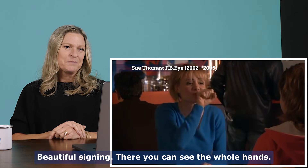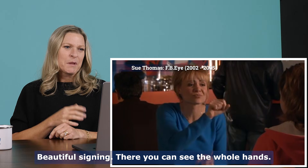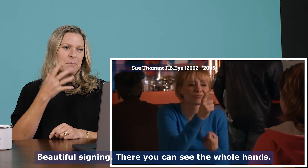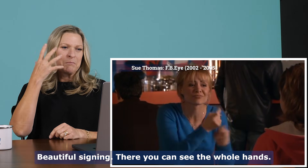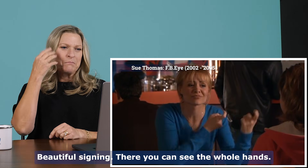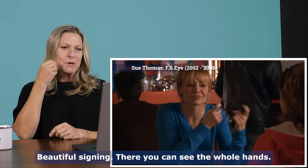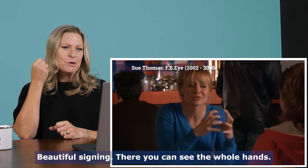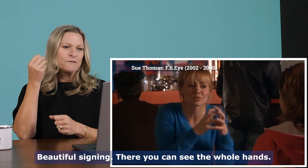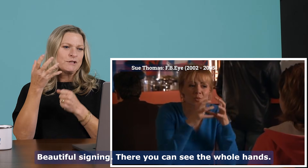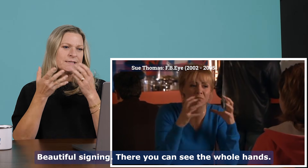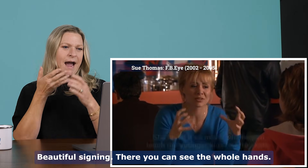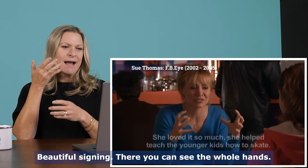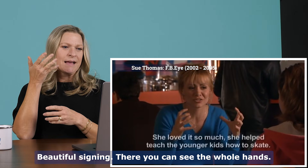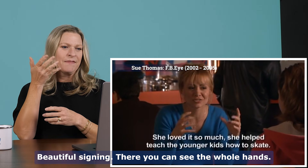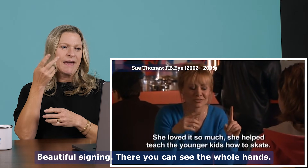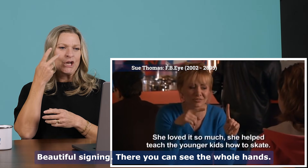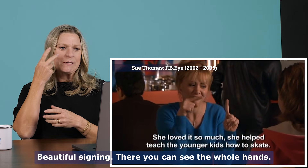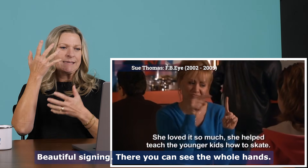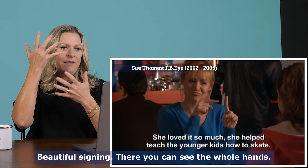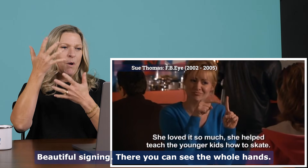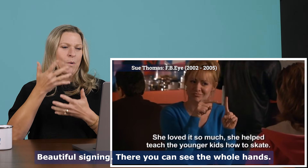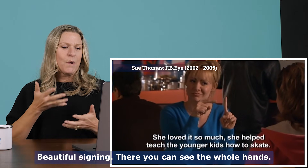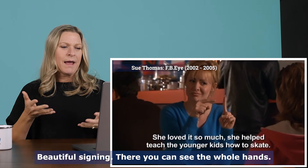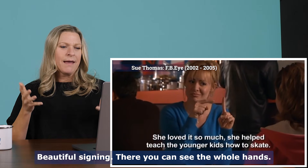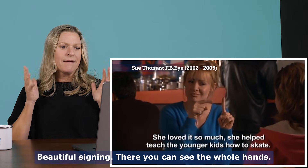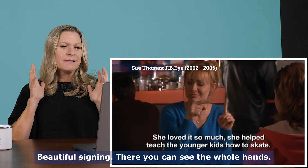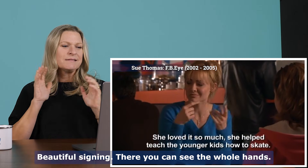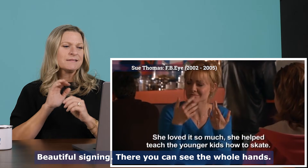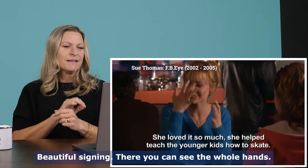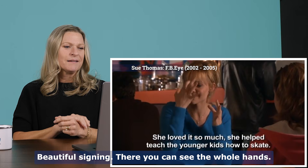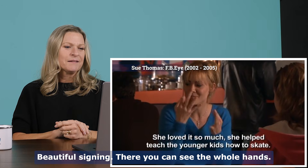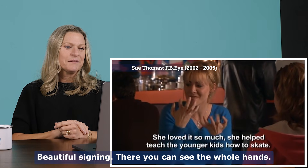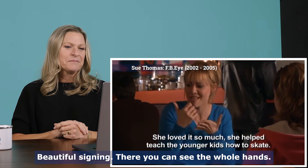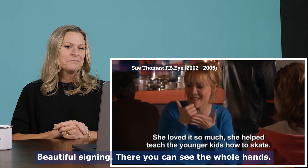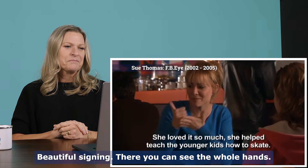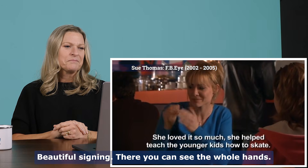Beautiful signing. There you can see the whole hands.